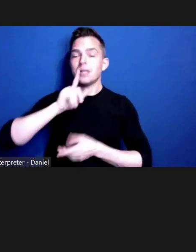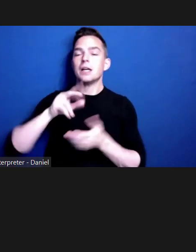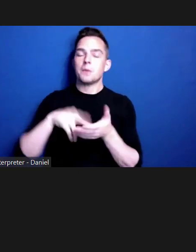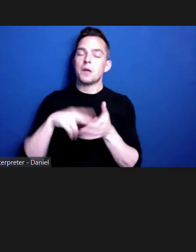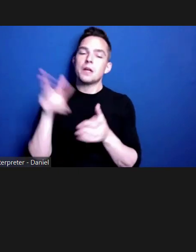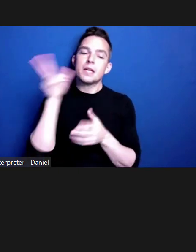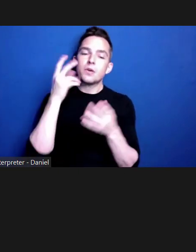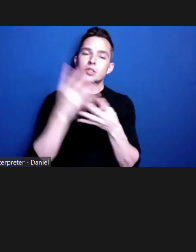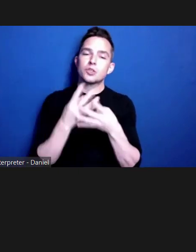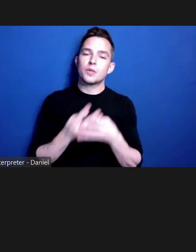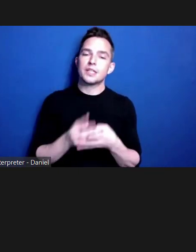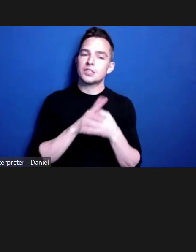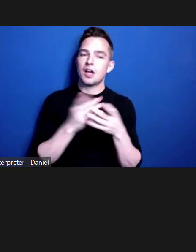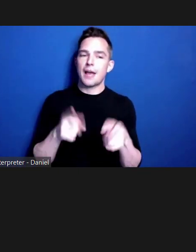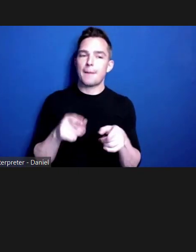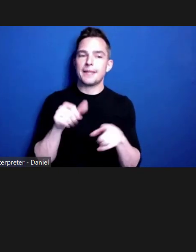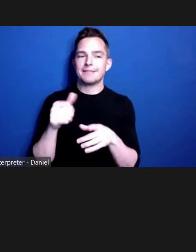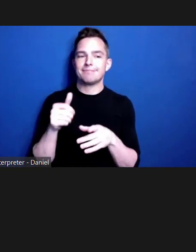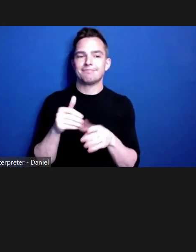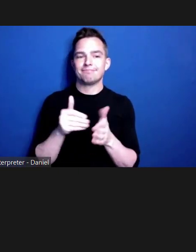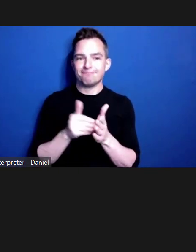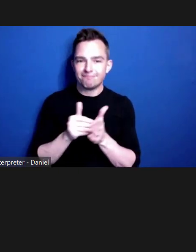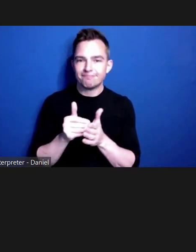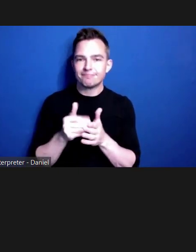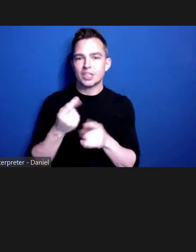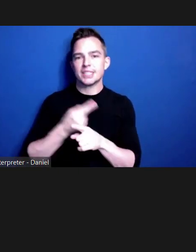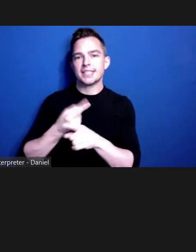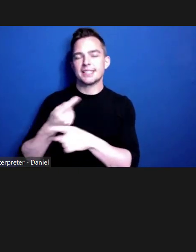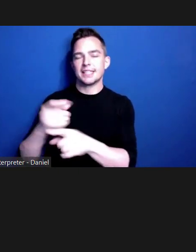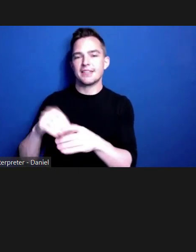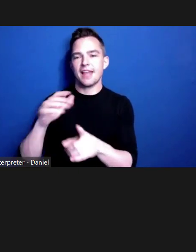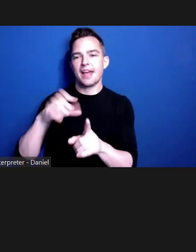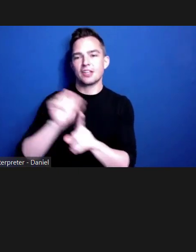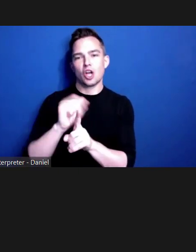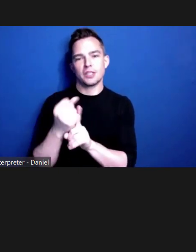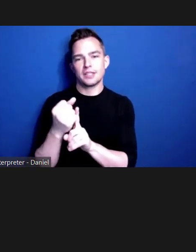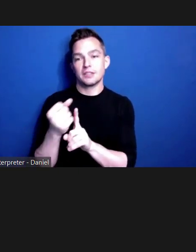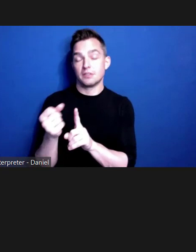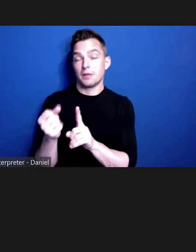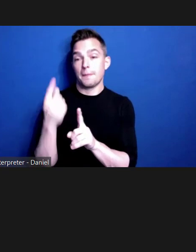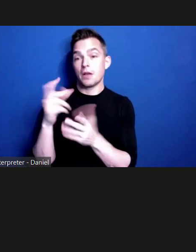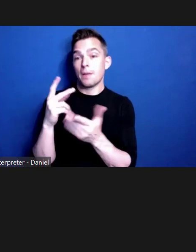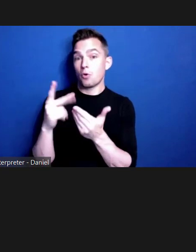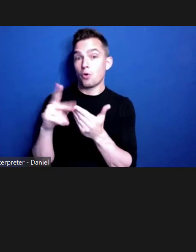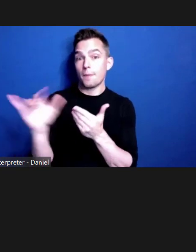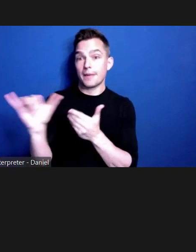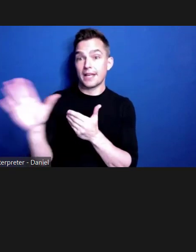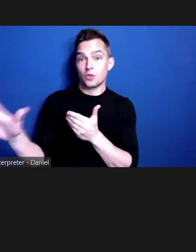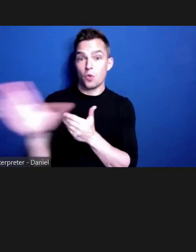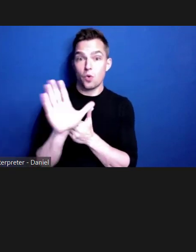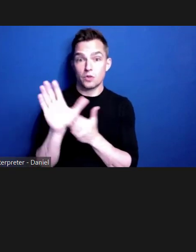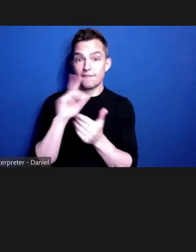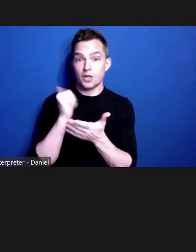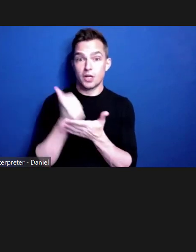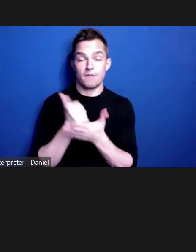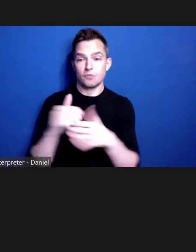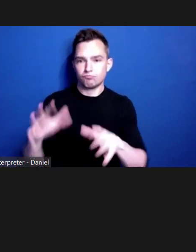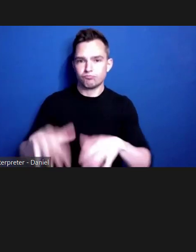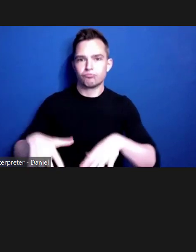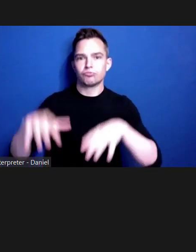that context that programs like yours are so helpful. They are adopting hearing screening practices, because there